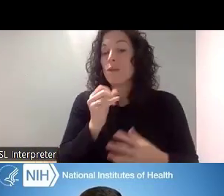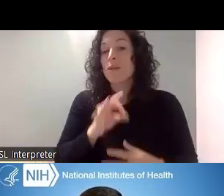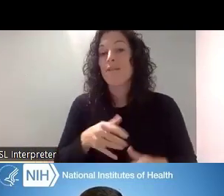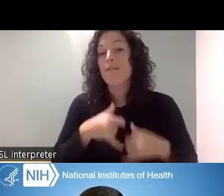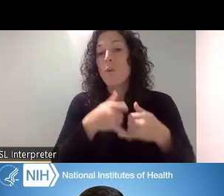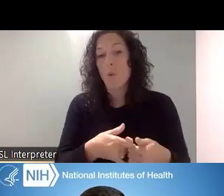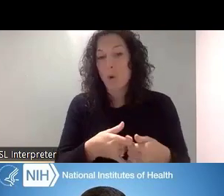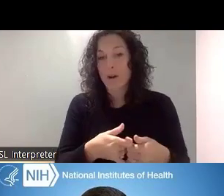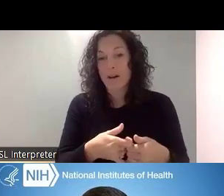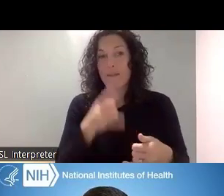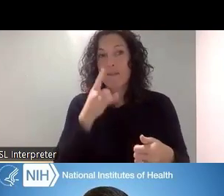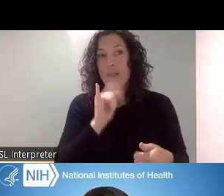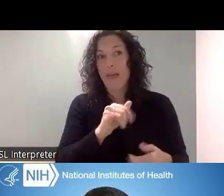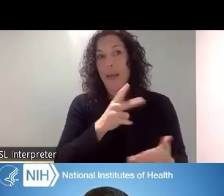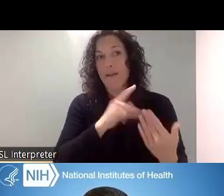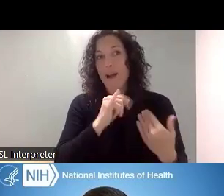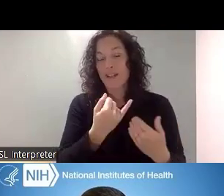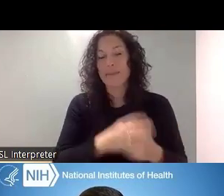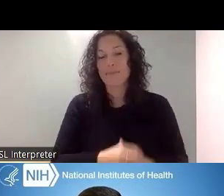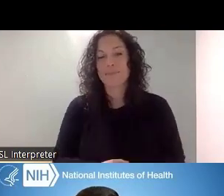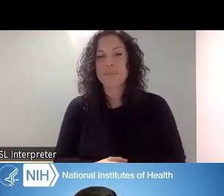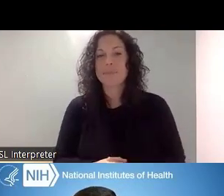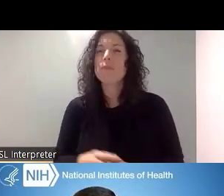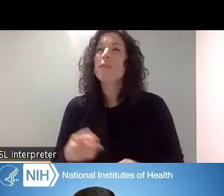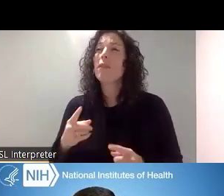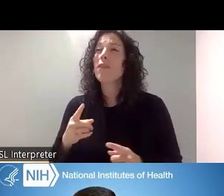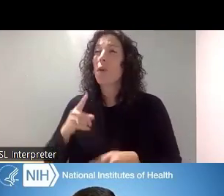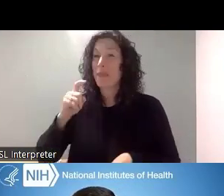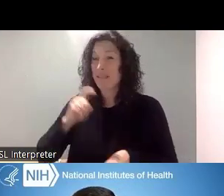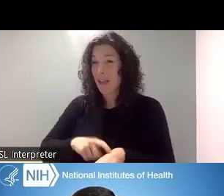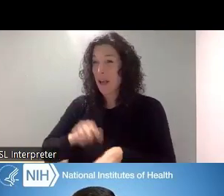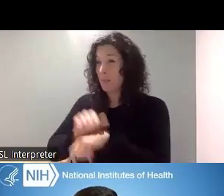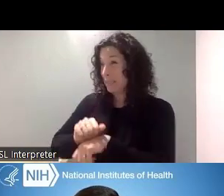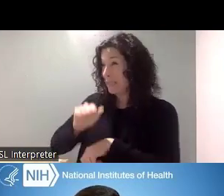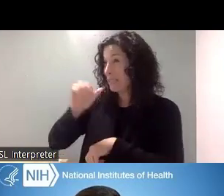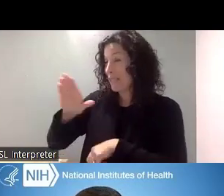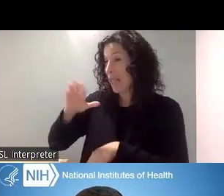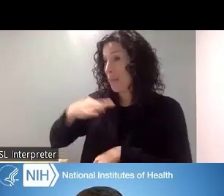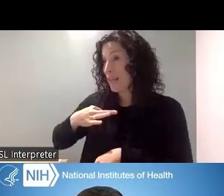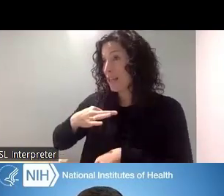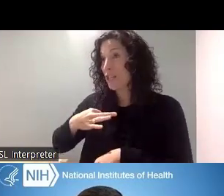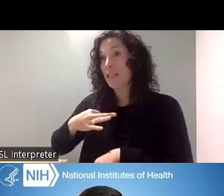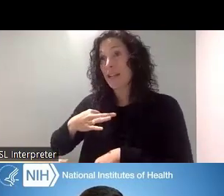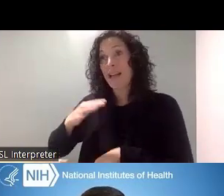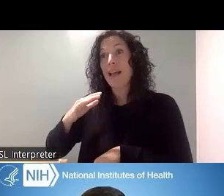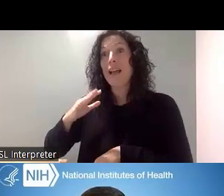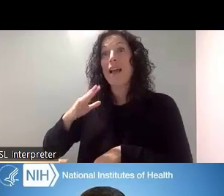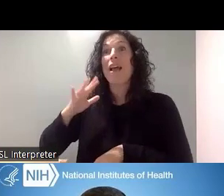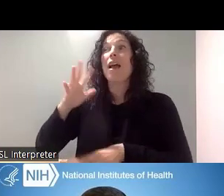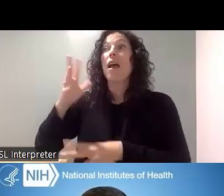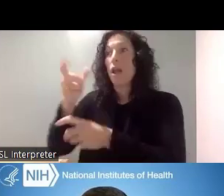Now, from the time you submit the application to the time you get an award could be quite lengthy, more than 9 months,